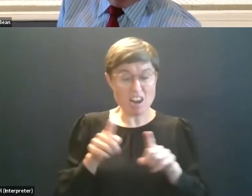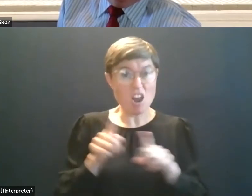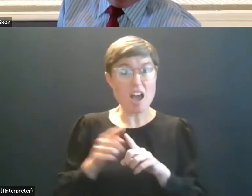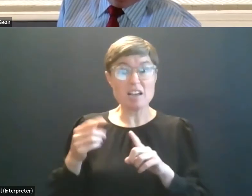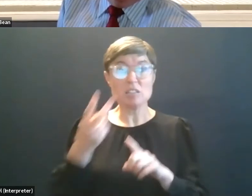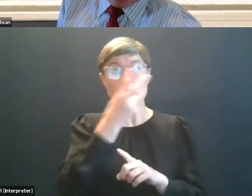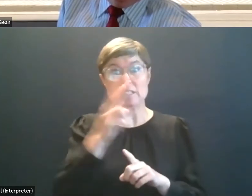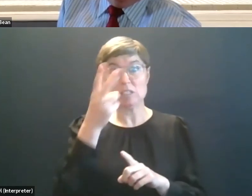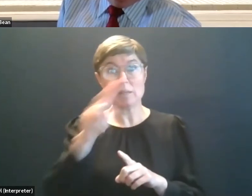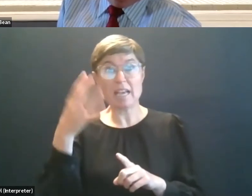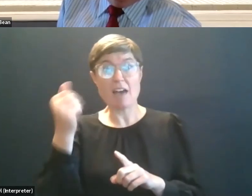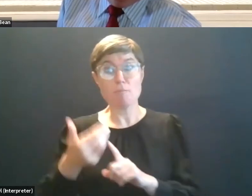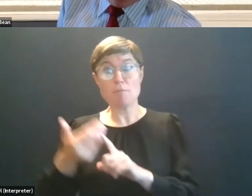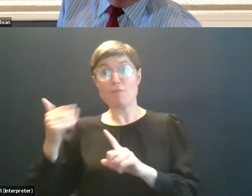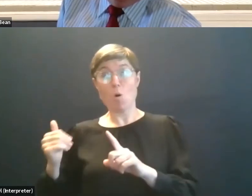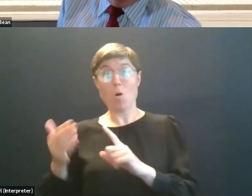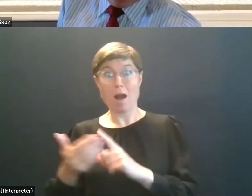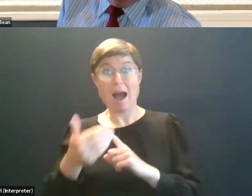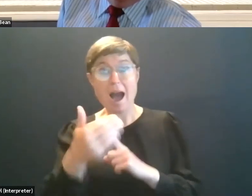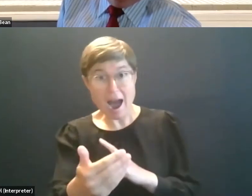you think some things will be changed forever, for good, or for worse?